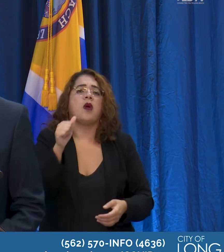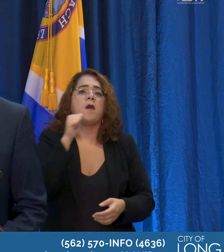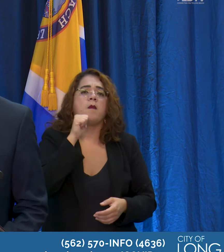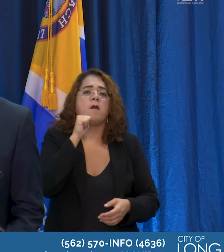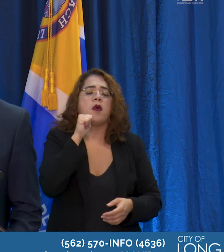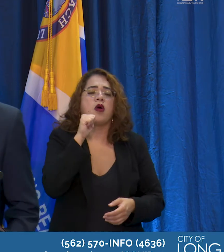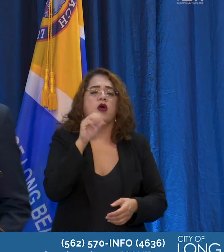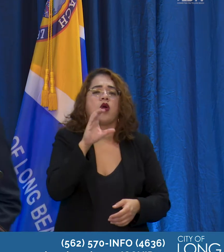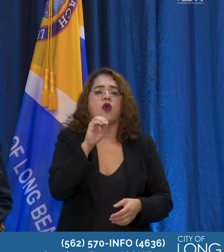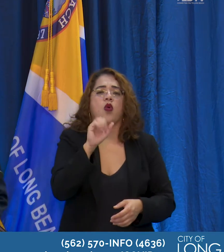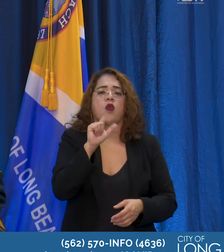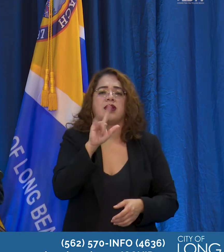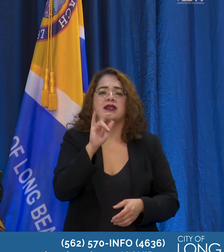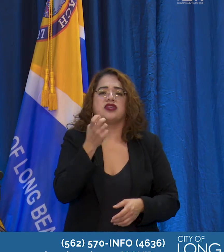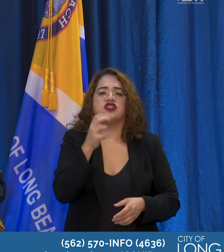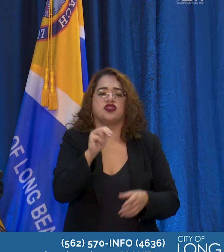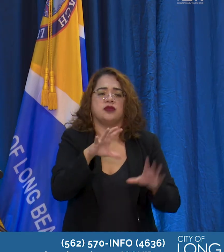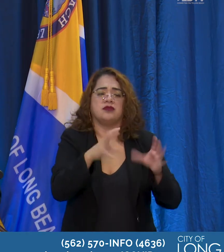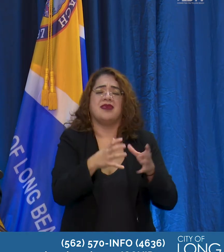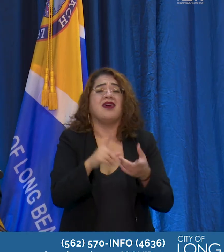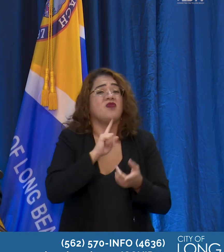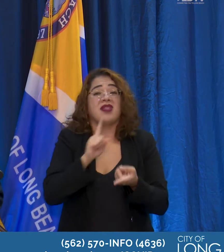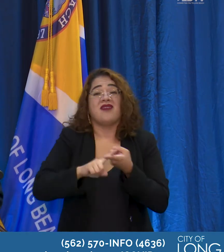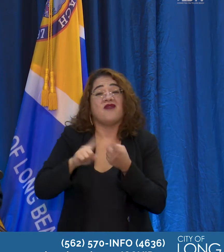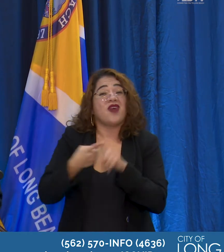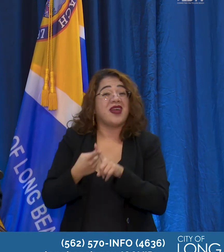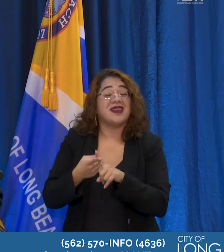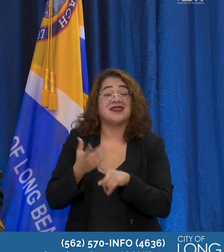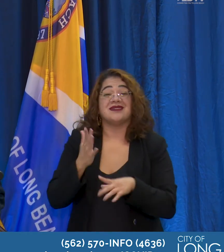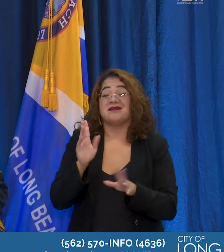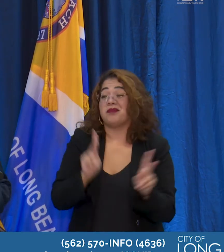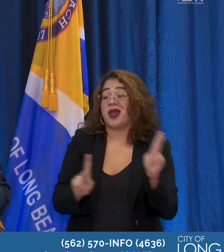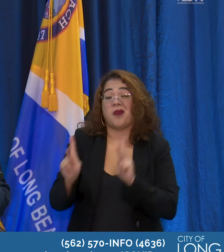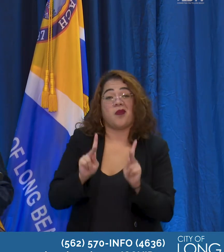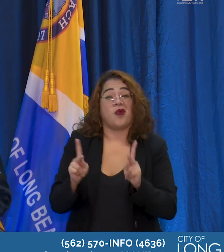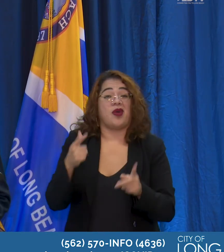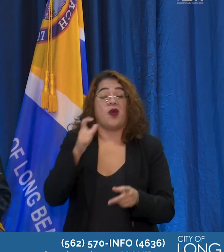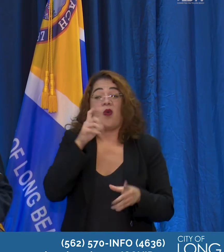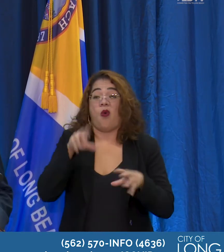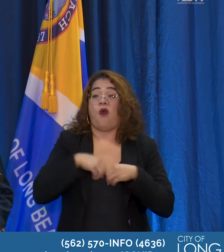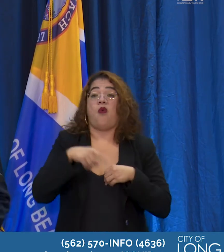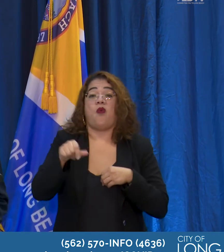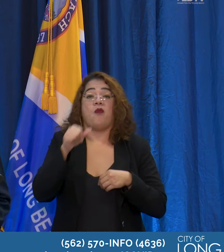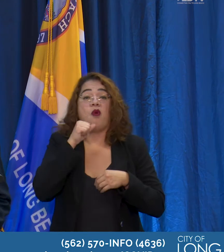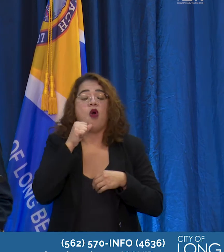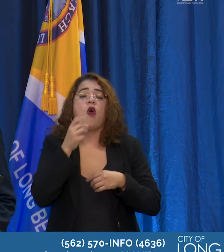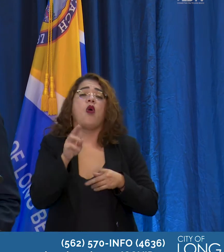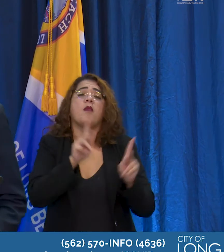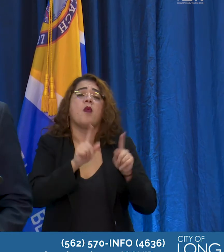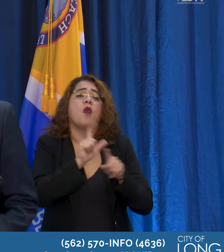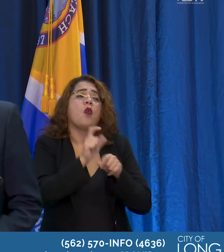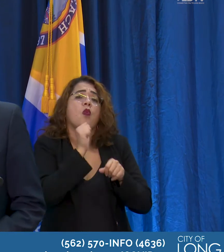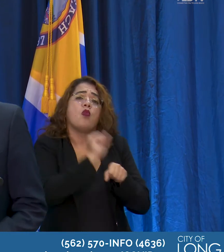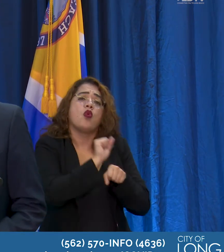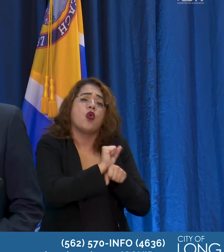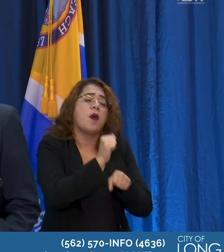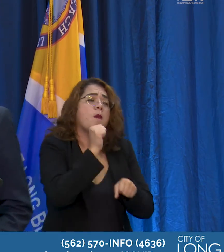quite frankly, friends and folks that we know and that I know that own bars or that work at bars across the city. And what I try